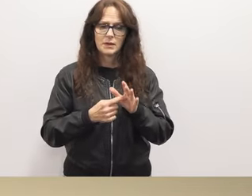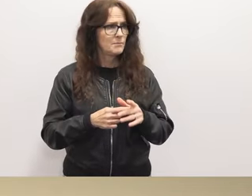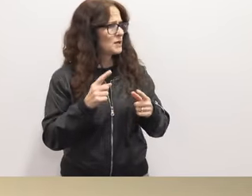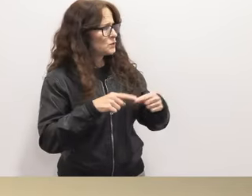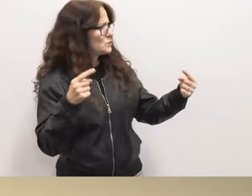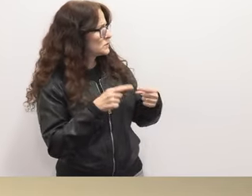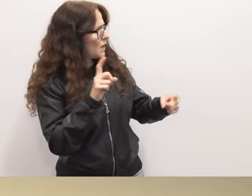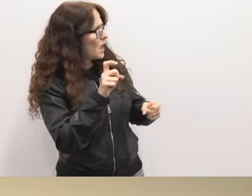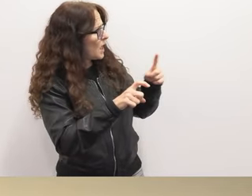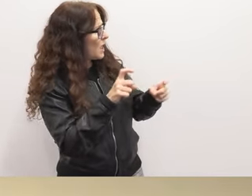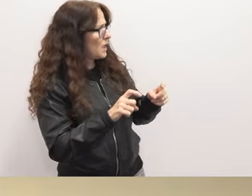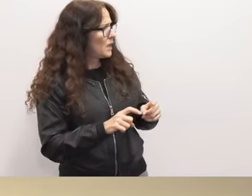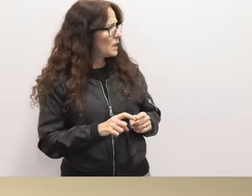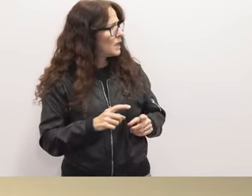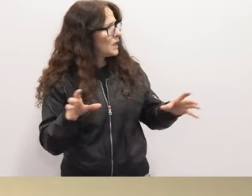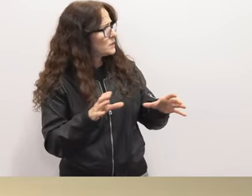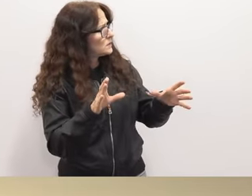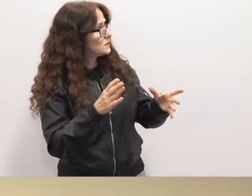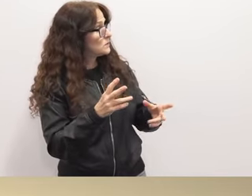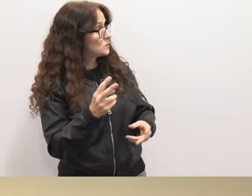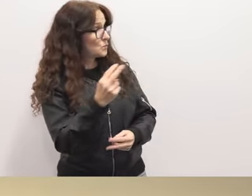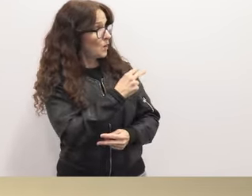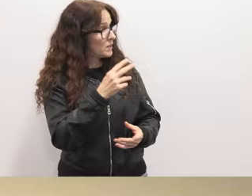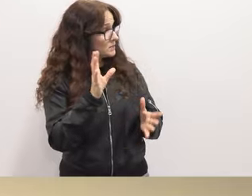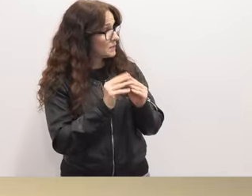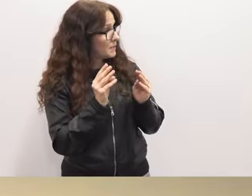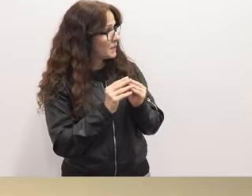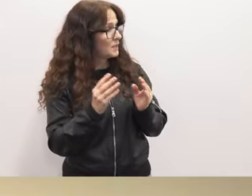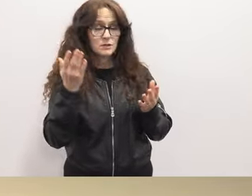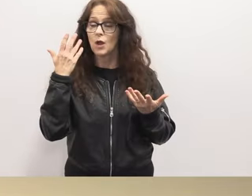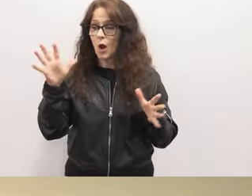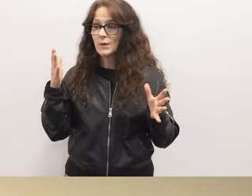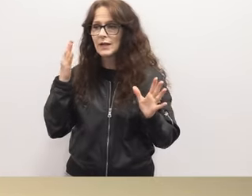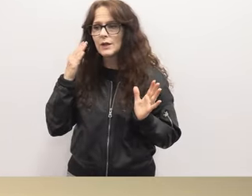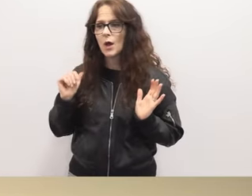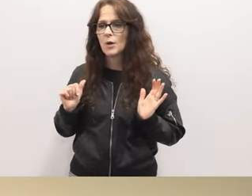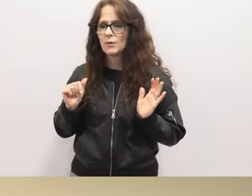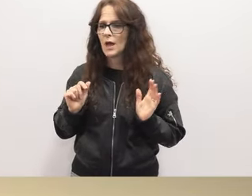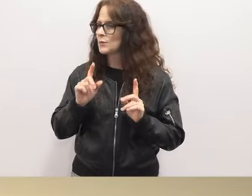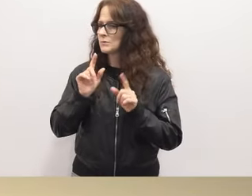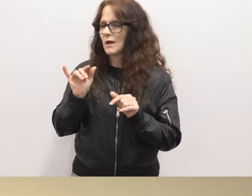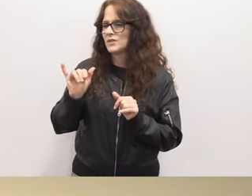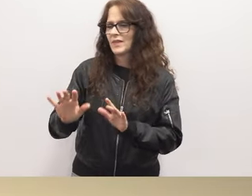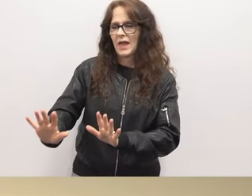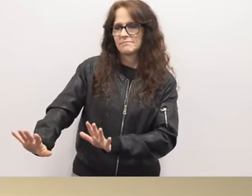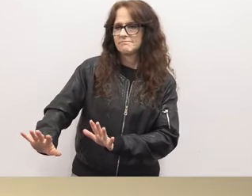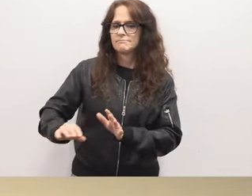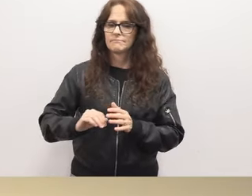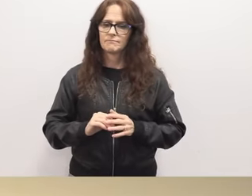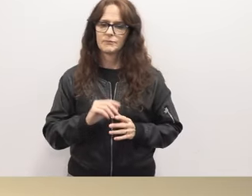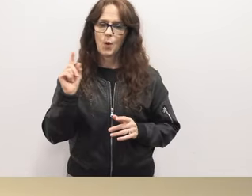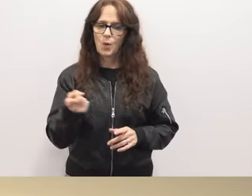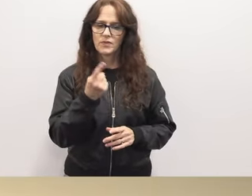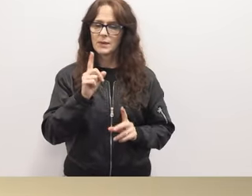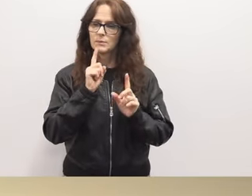"Oh, did you watch the meeting? Okay, then you already know how things you don't, I don't need to respond to that. The only thing I'm responding to now